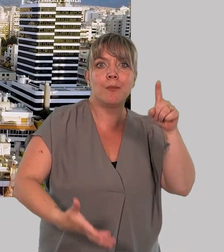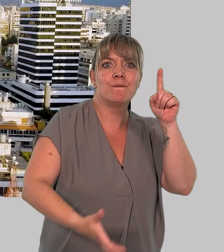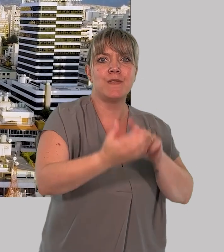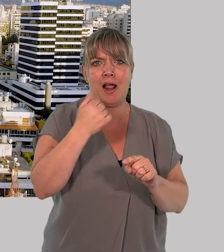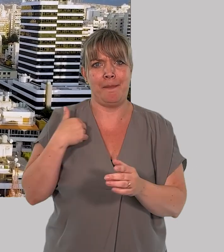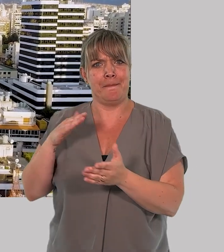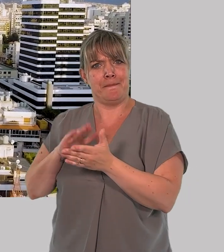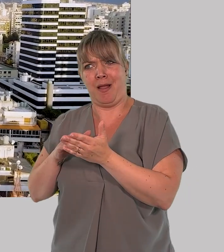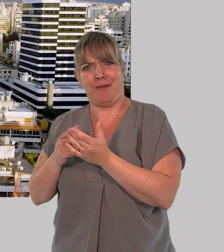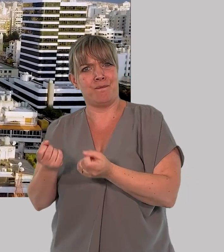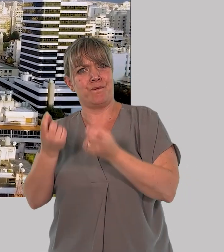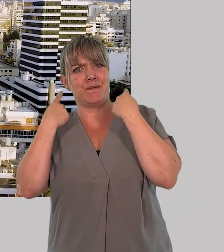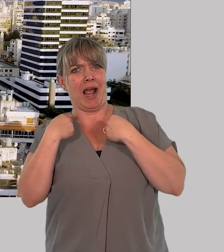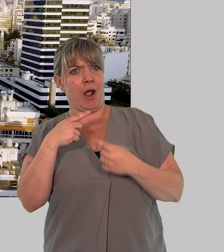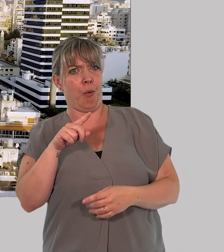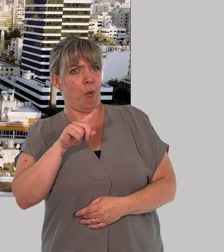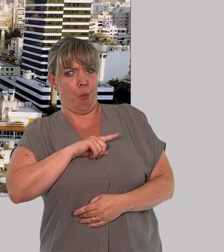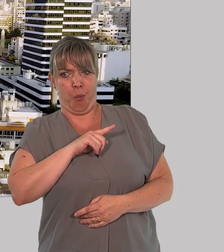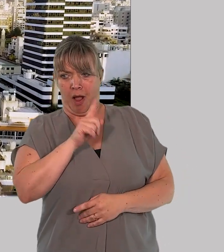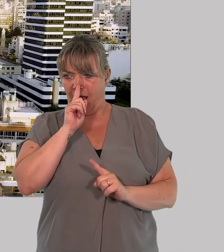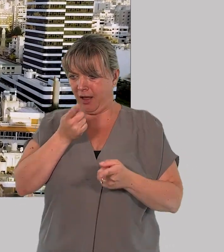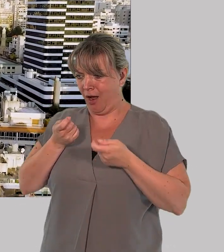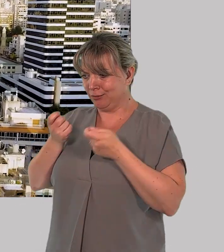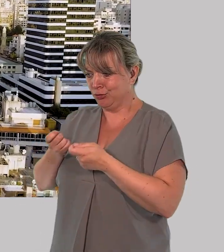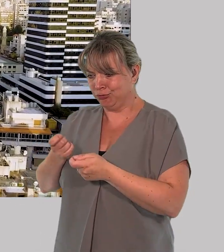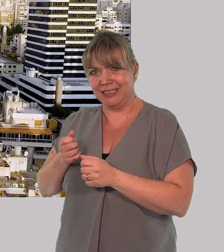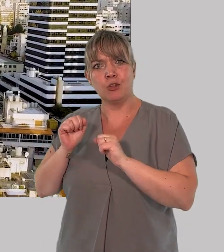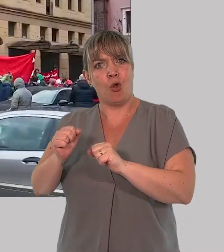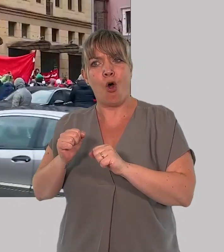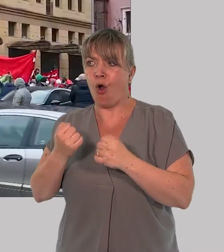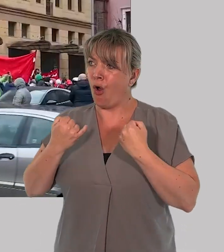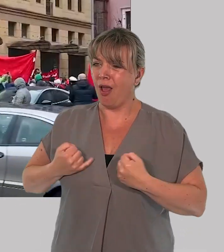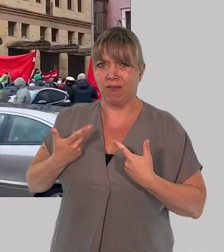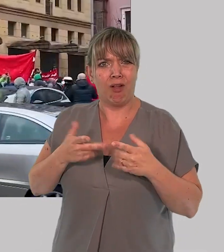So in addition to the pain, frustration, and financial burden of a recurring infection,